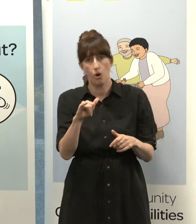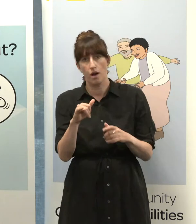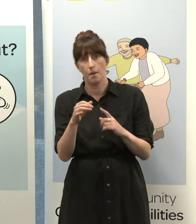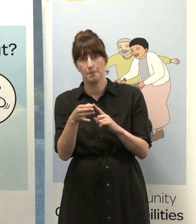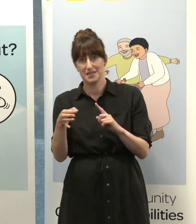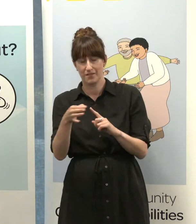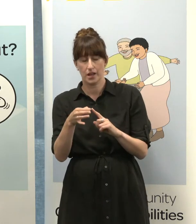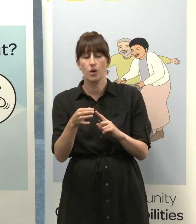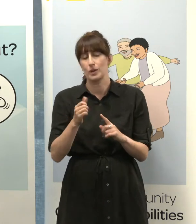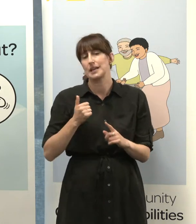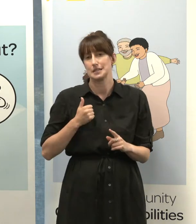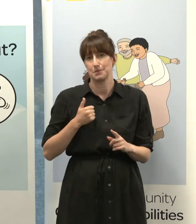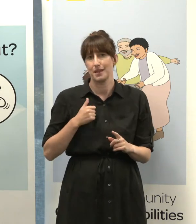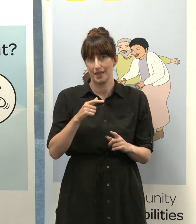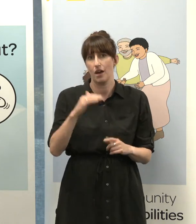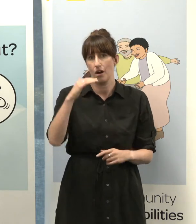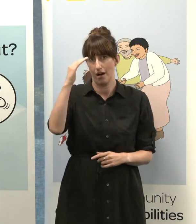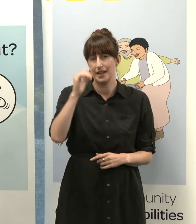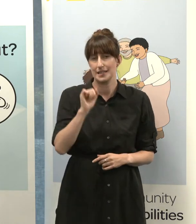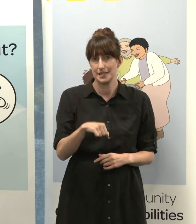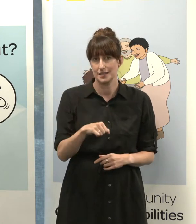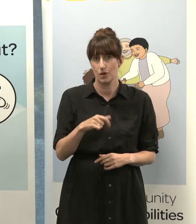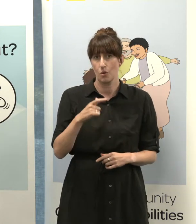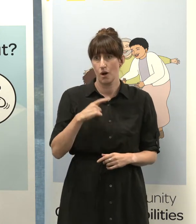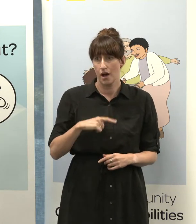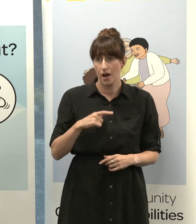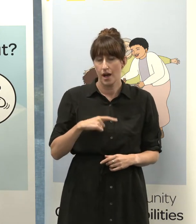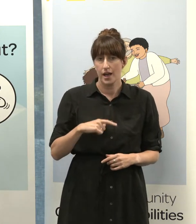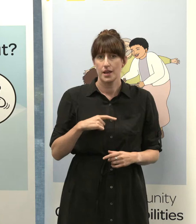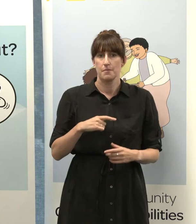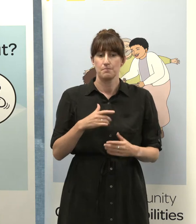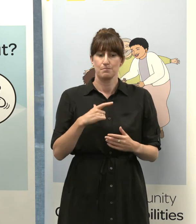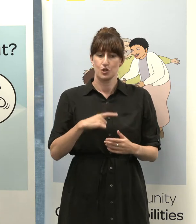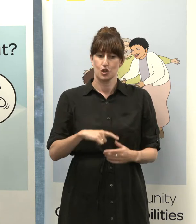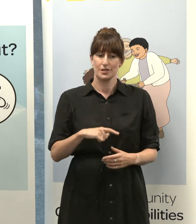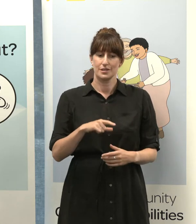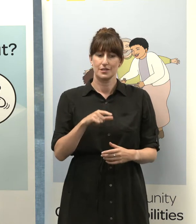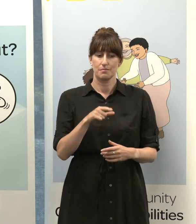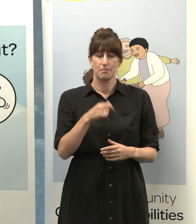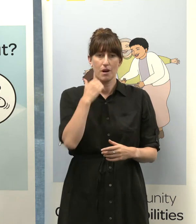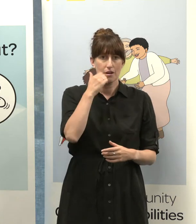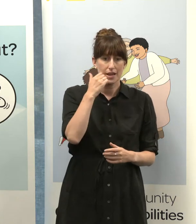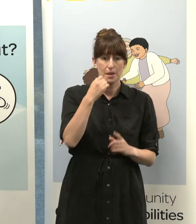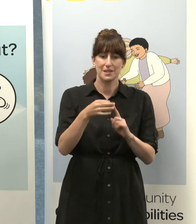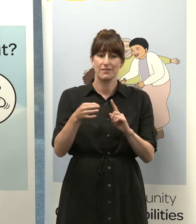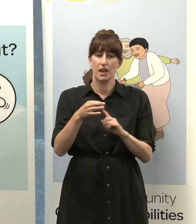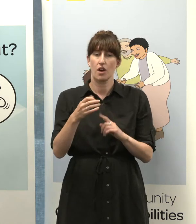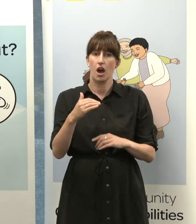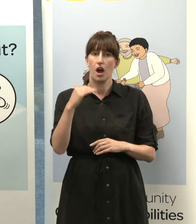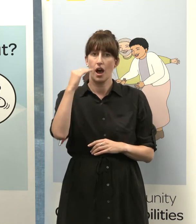So we would expect to see high rates of hospitalisation